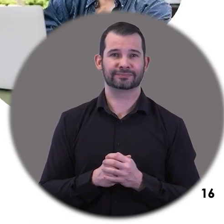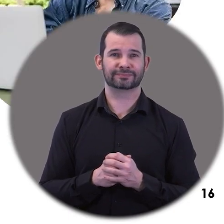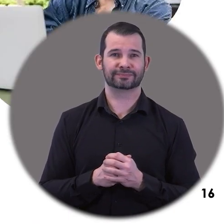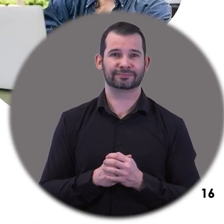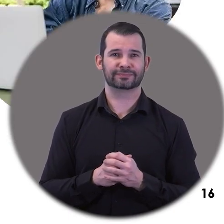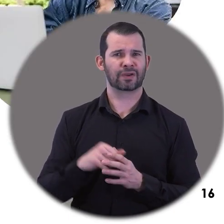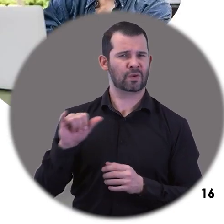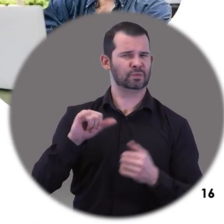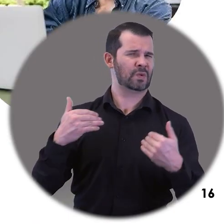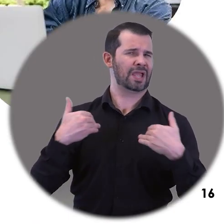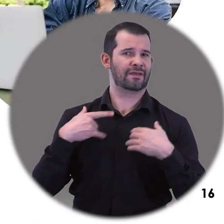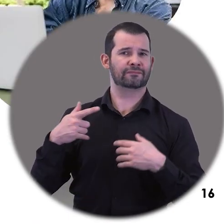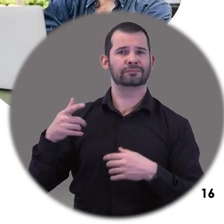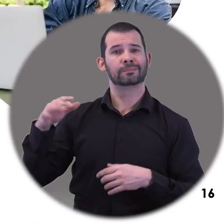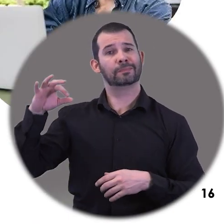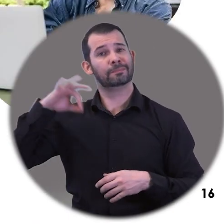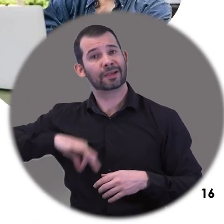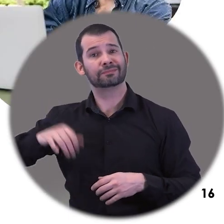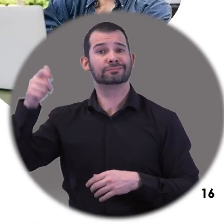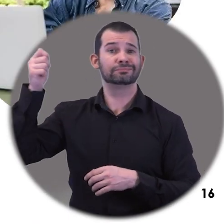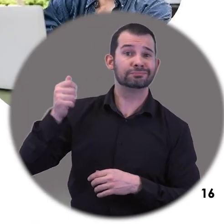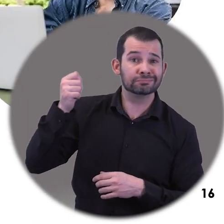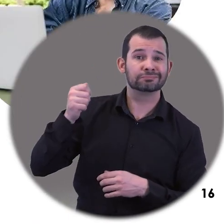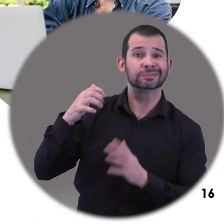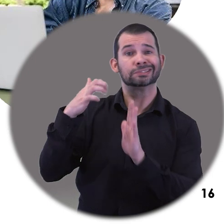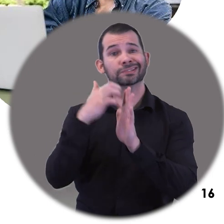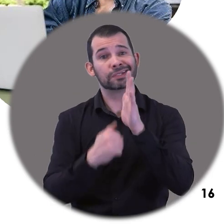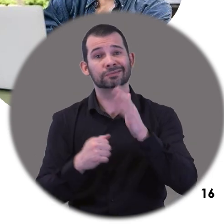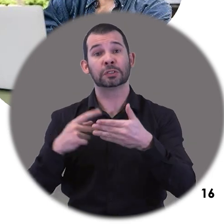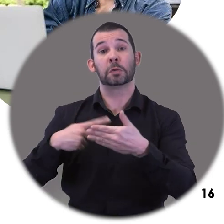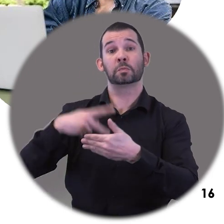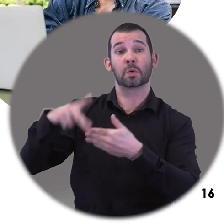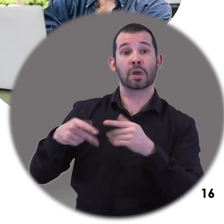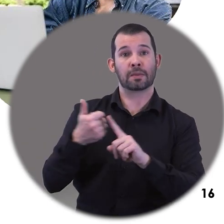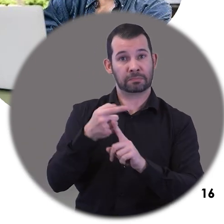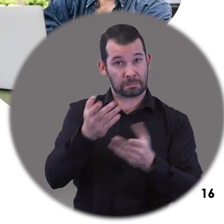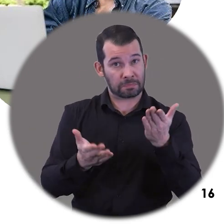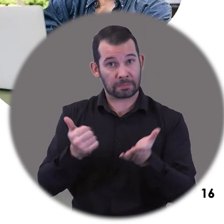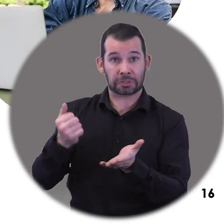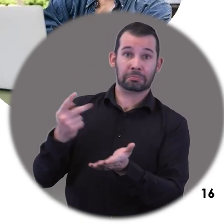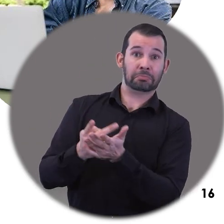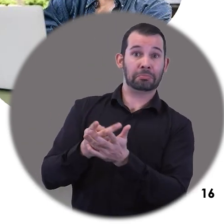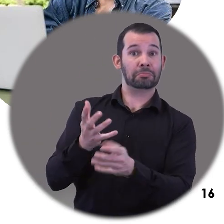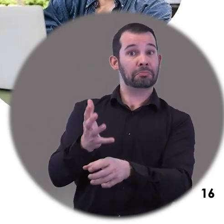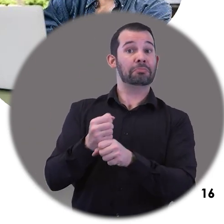There are also benefits, credits, deductions, and programs you may be eligible for